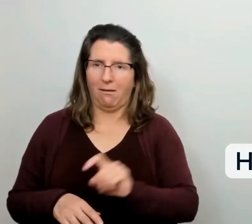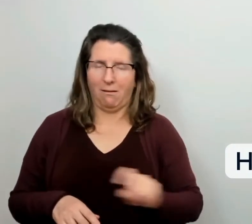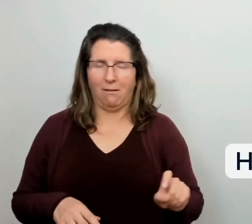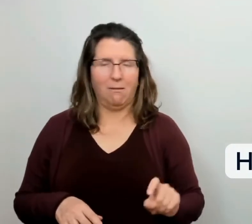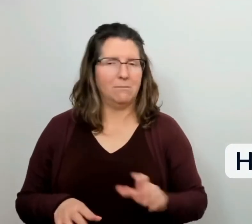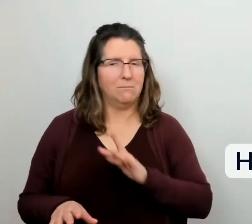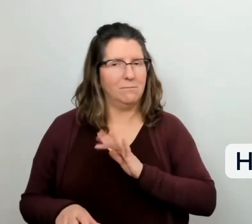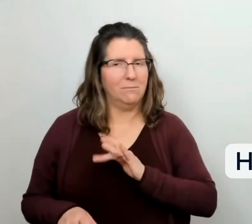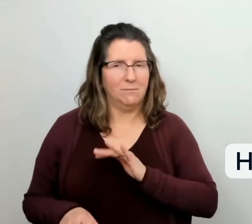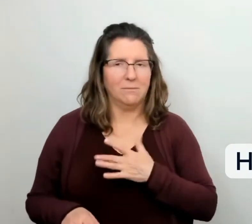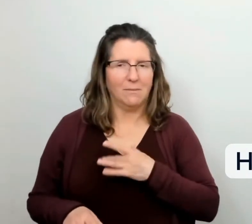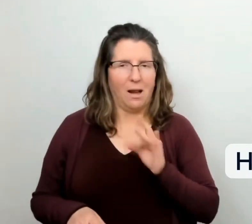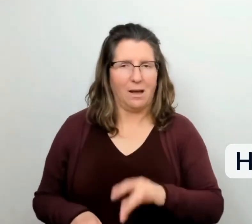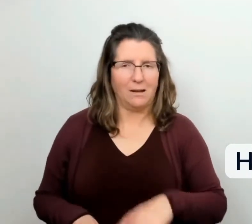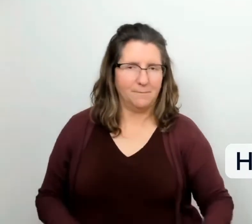I find it a very useful tool.